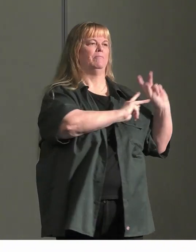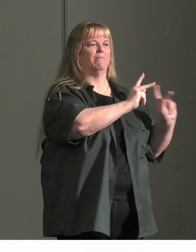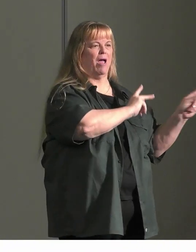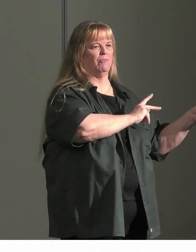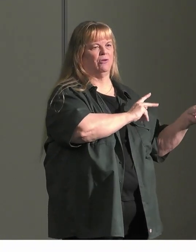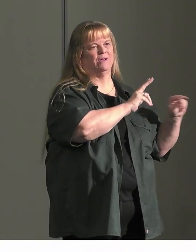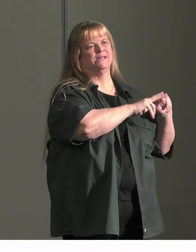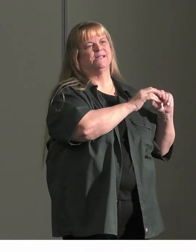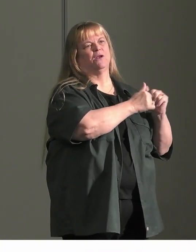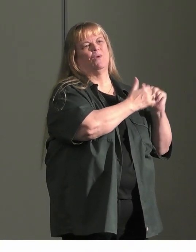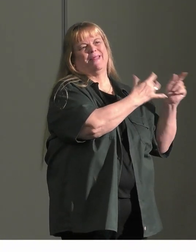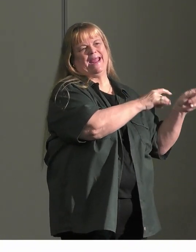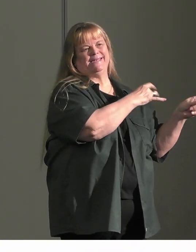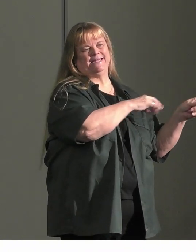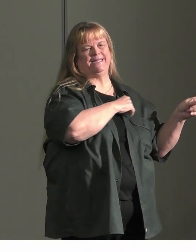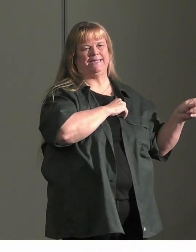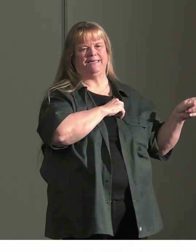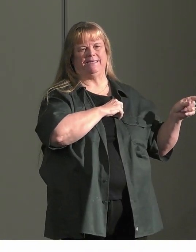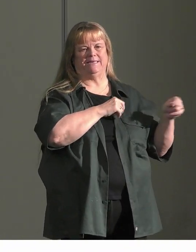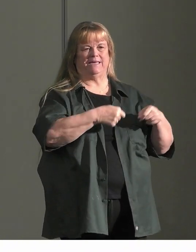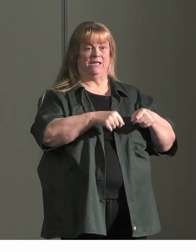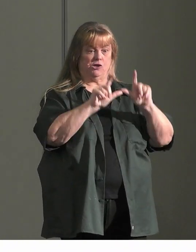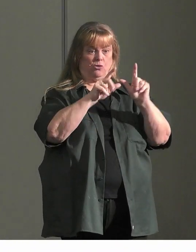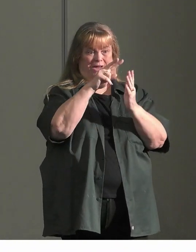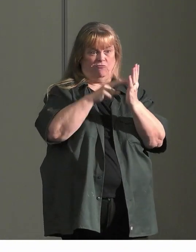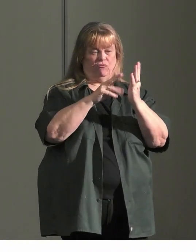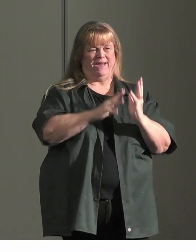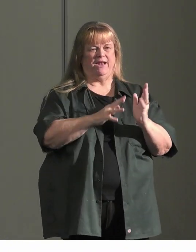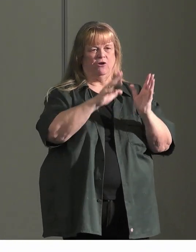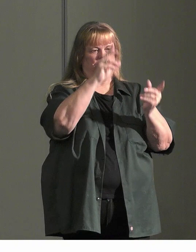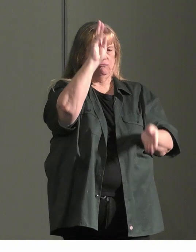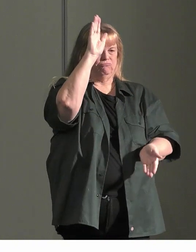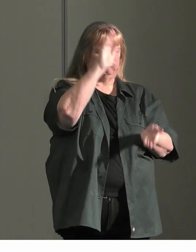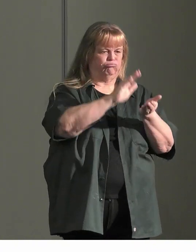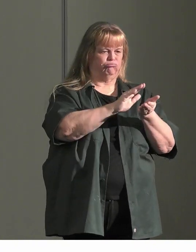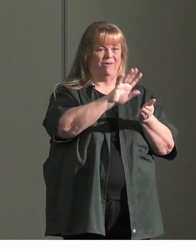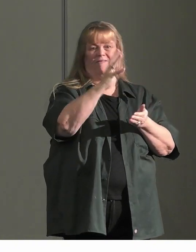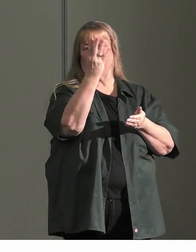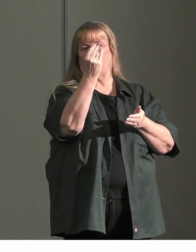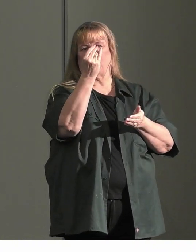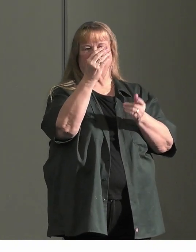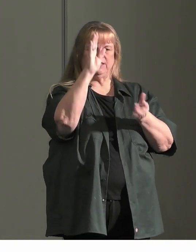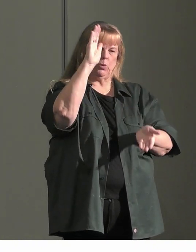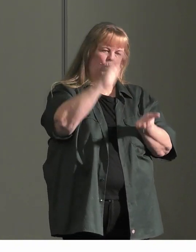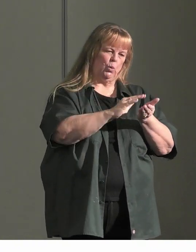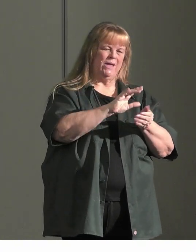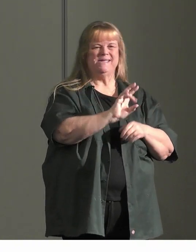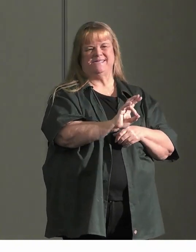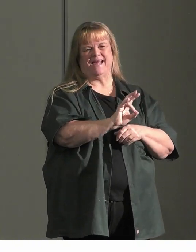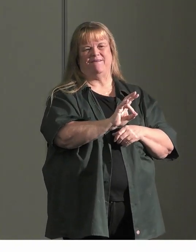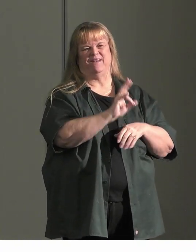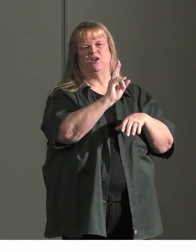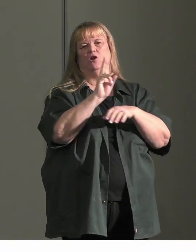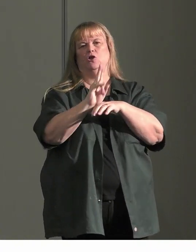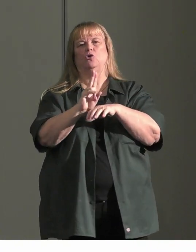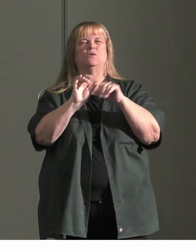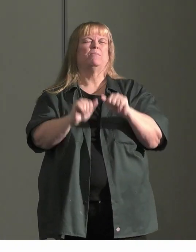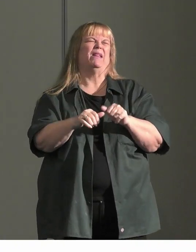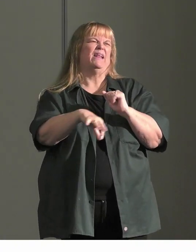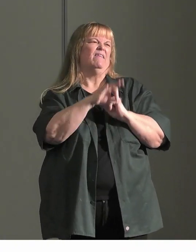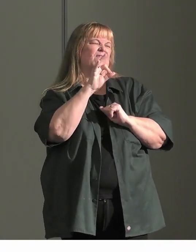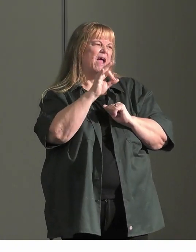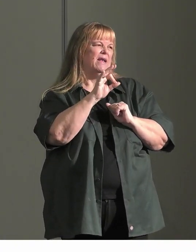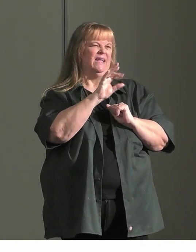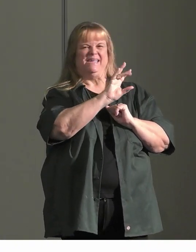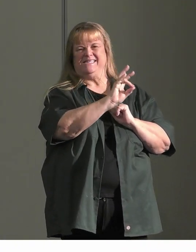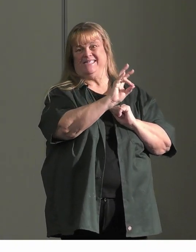with their 18. And our screen reader user has drop down from 14 to 7 usability findings. 7 were